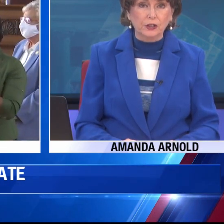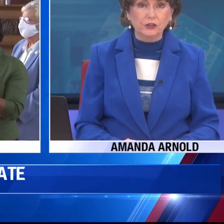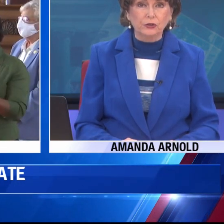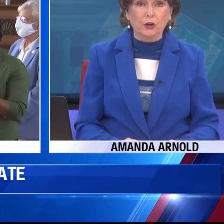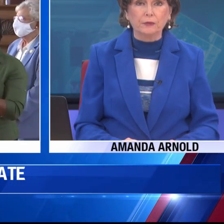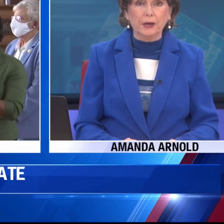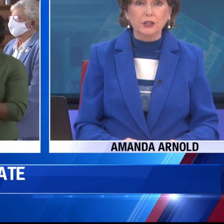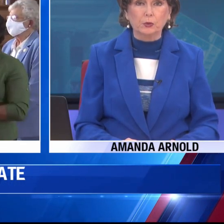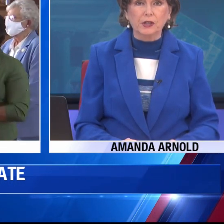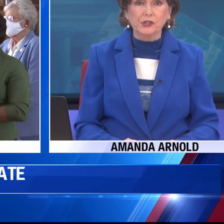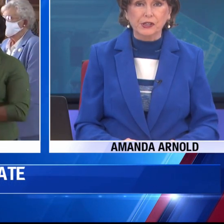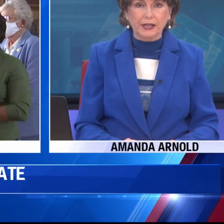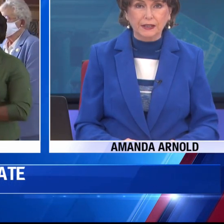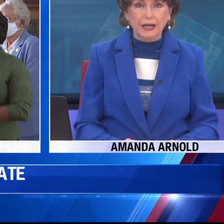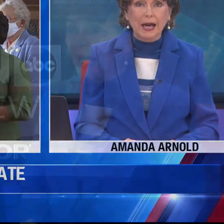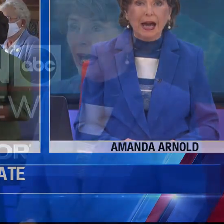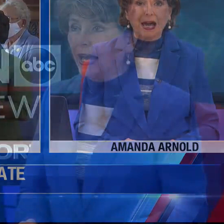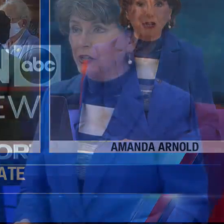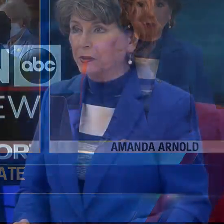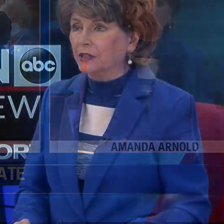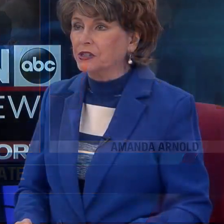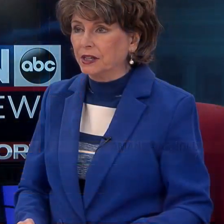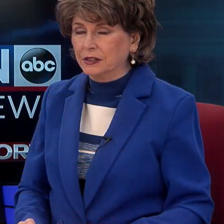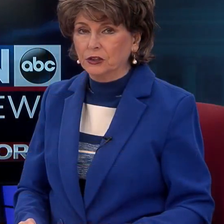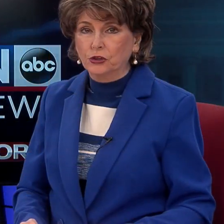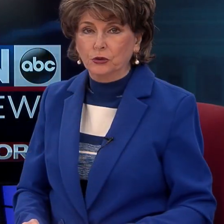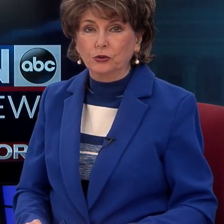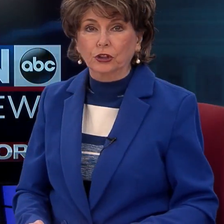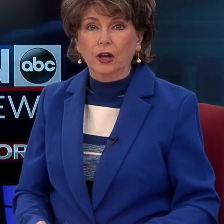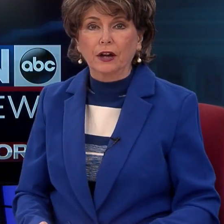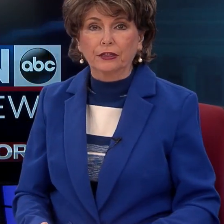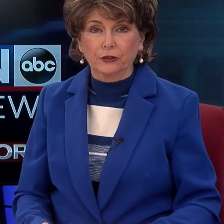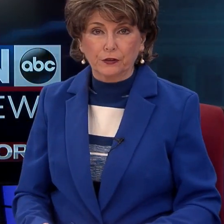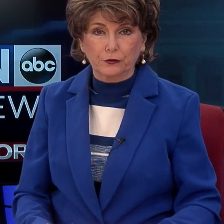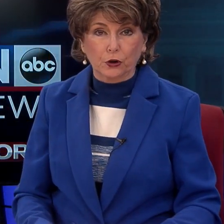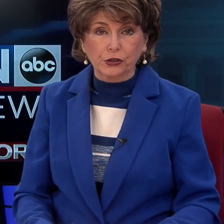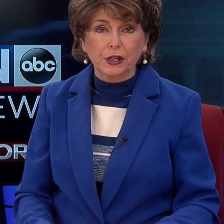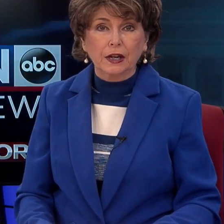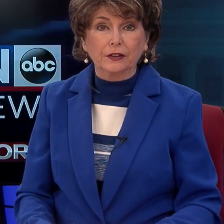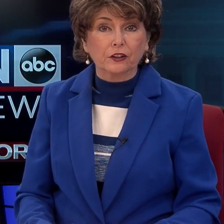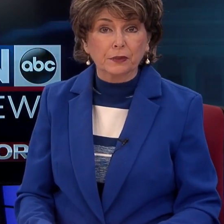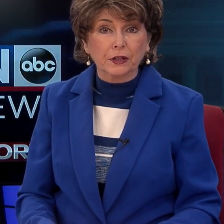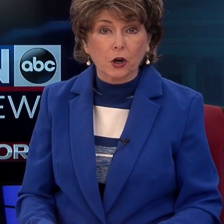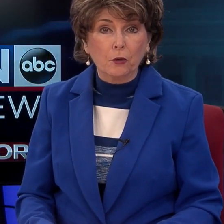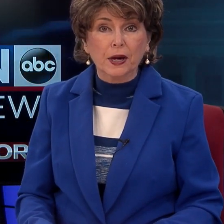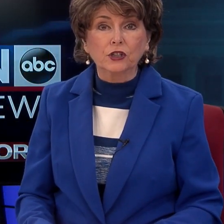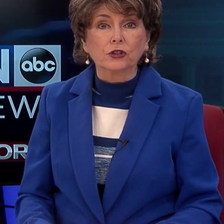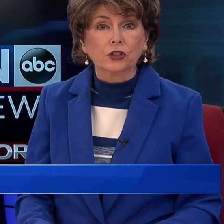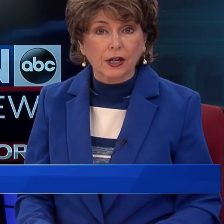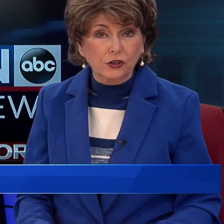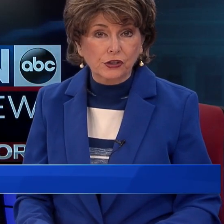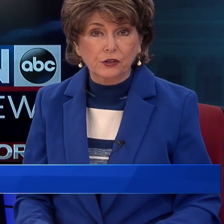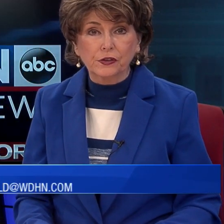IVEY'S AMENDED SAFER AT HOME ORDER THAT SHE ISSUED ON MAY 22 HAS BEEN EXTENDED TO JULY